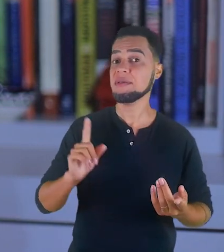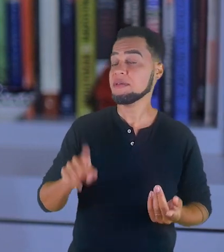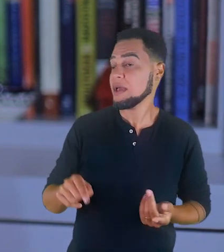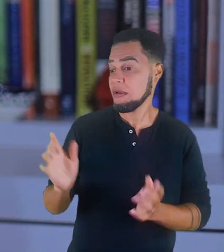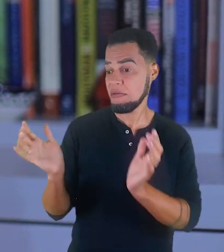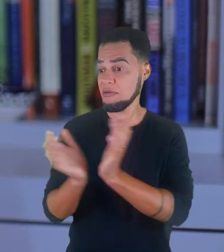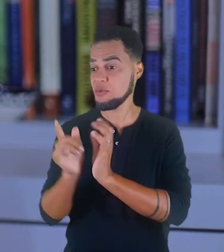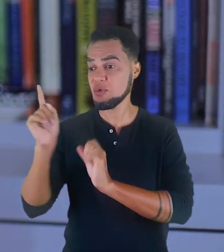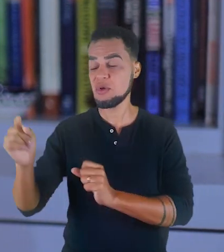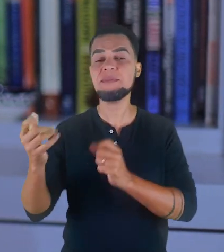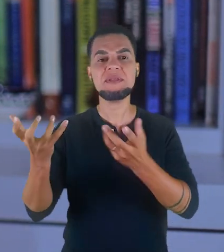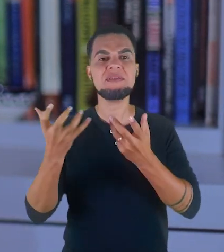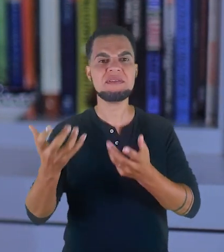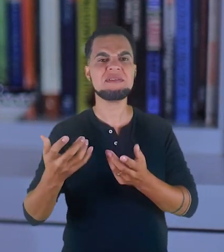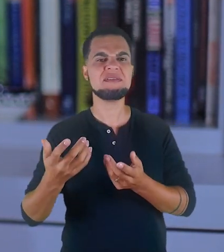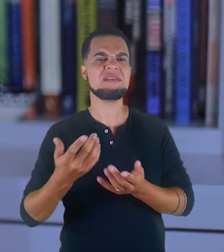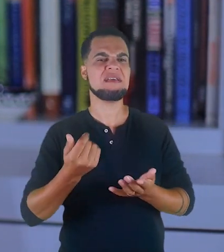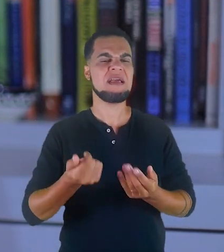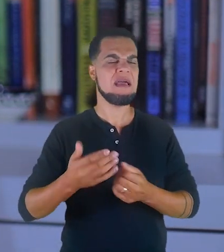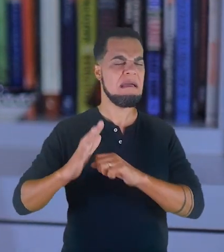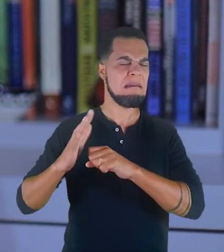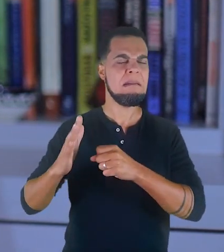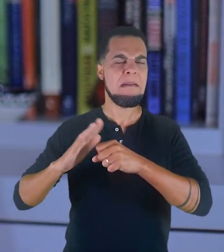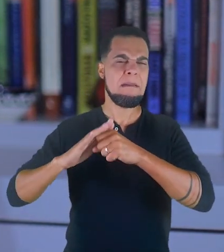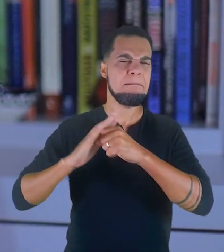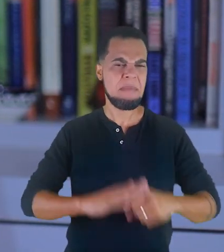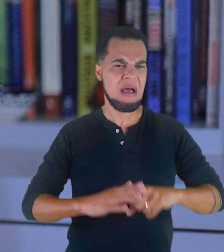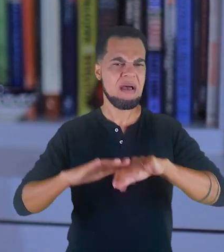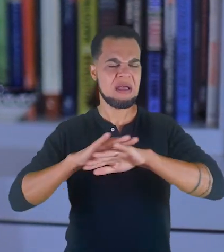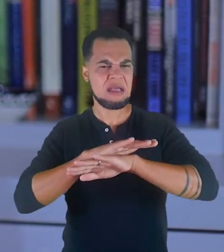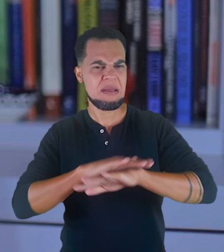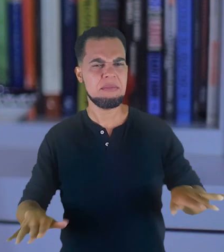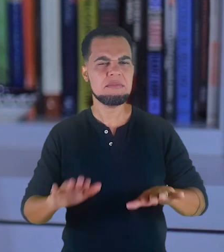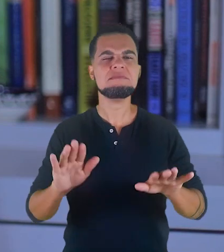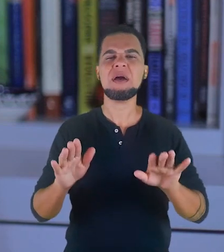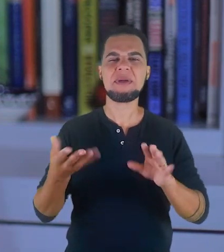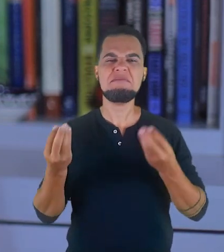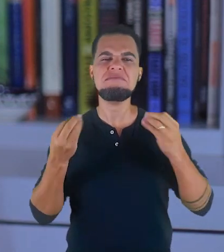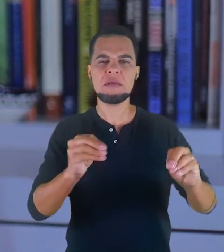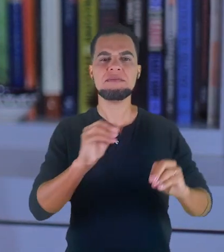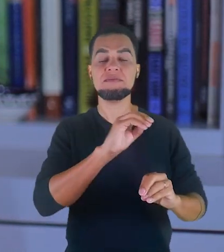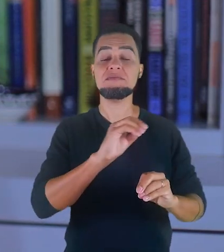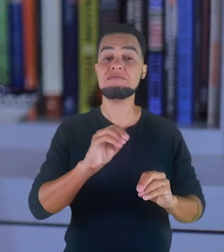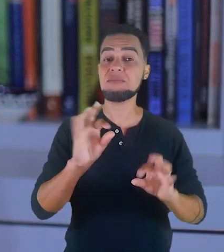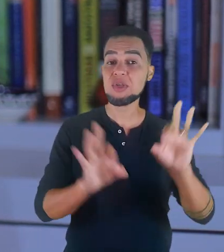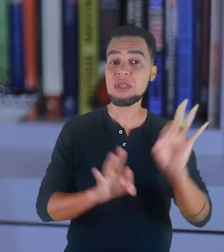an opposition that wants to stage a coup and put a horrible project in place. So, now we have a challenge,